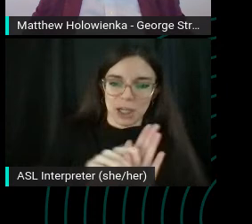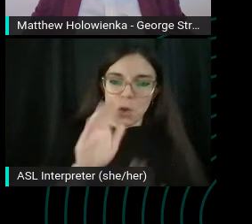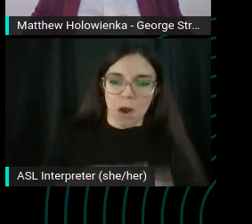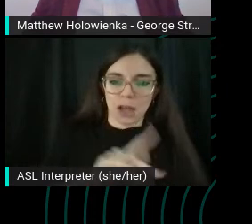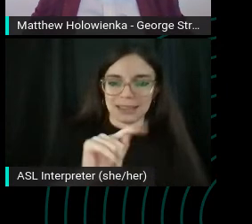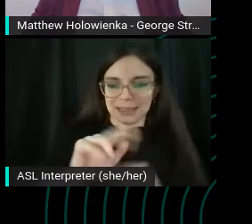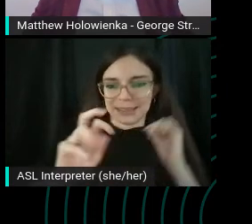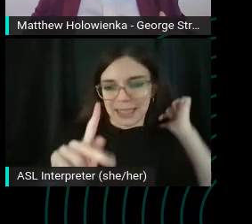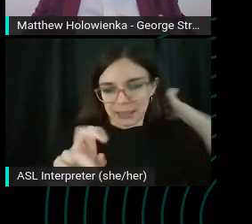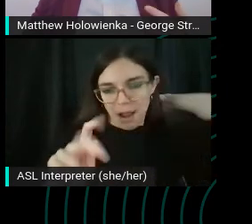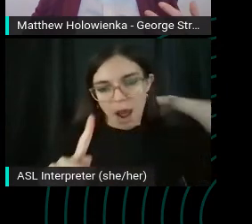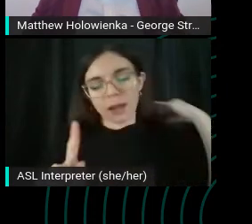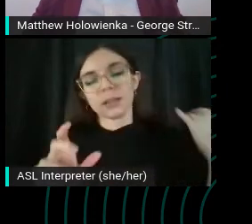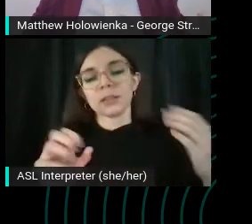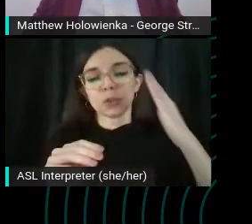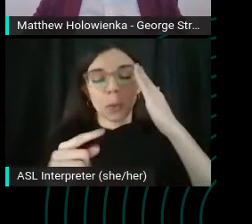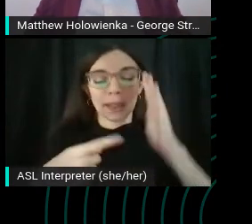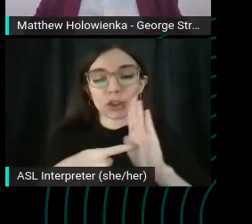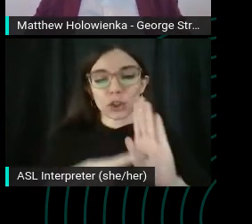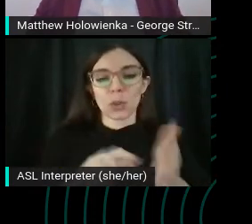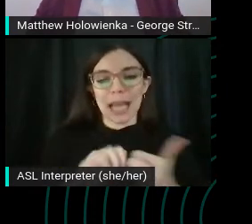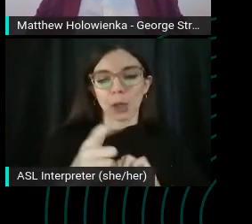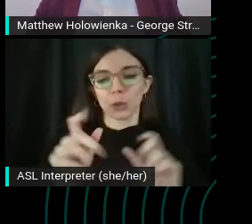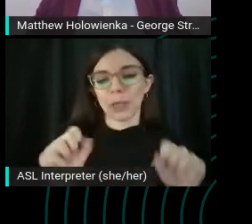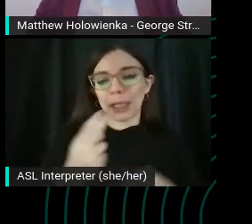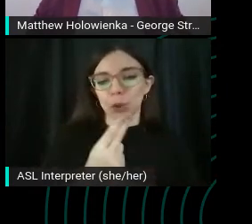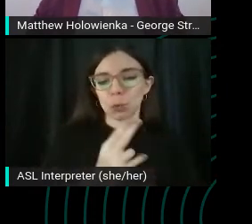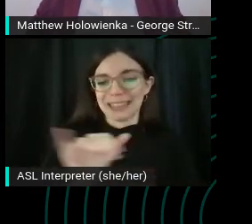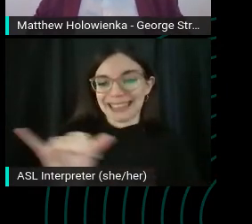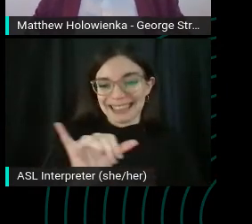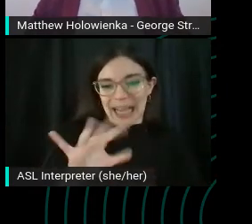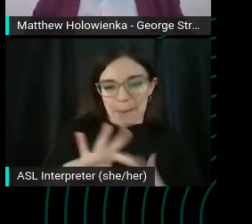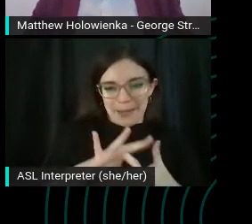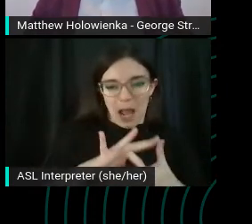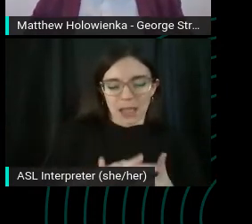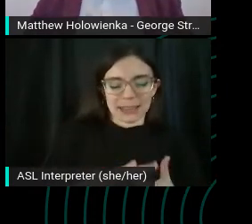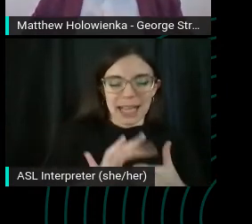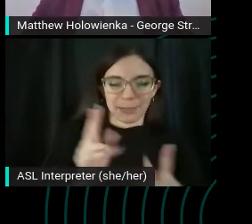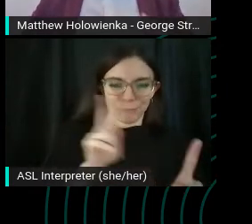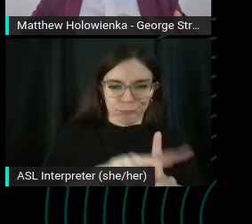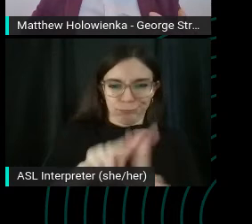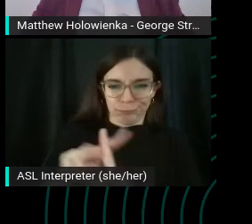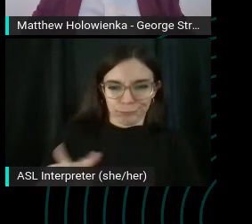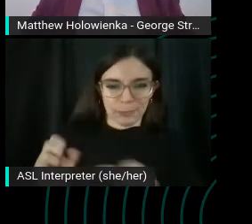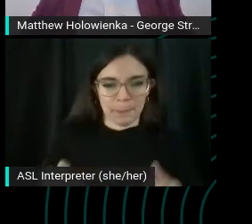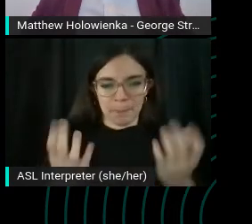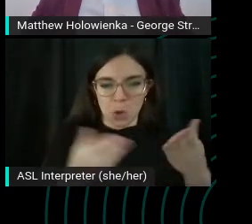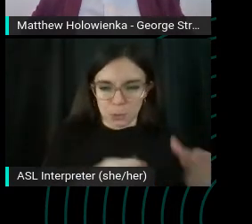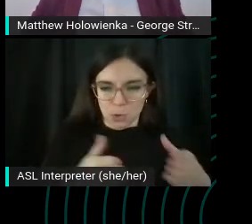So that shows how you can use the same piece of content in multiple ways as a resource you already have. And to expand on that,